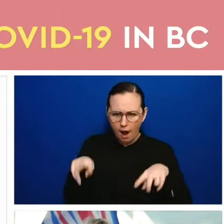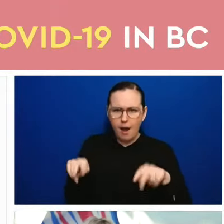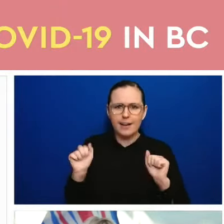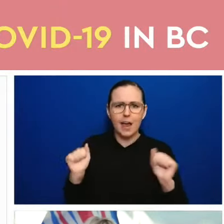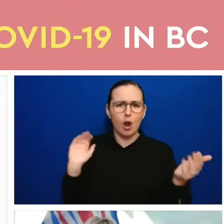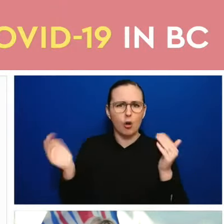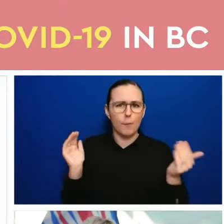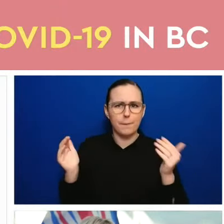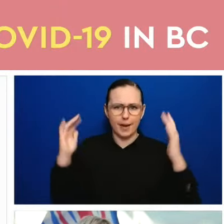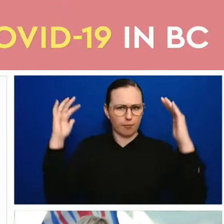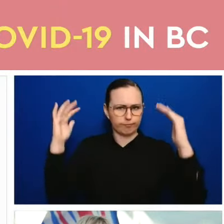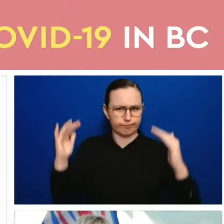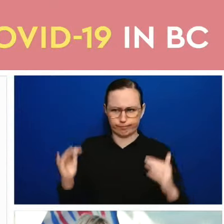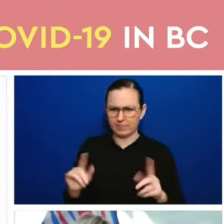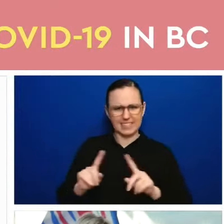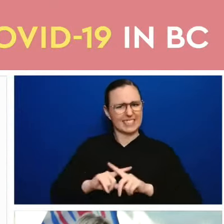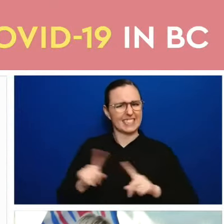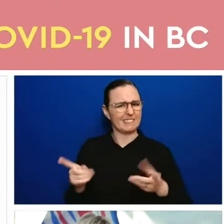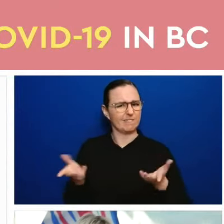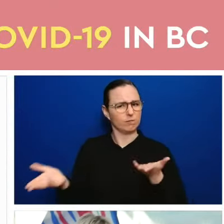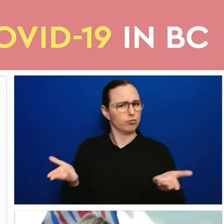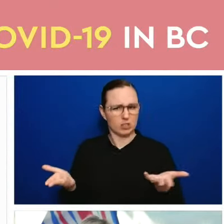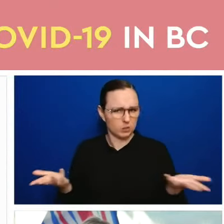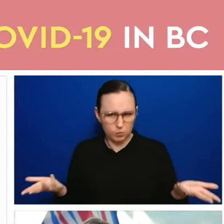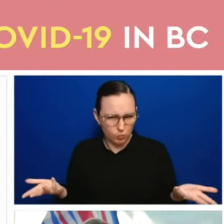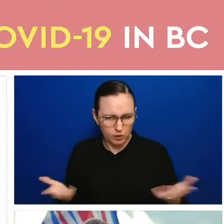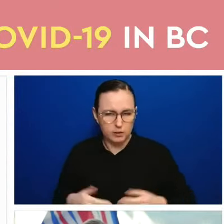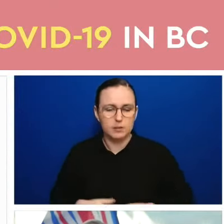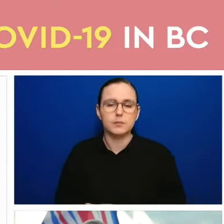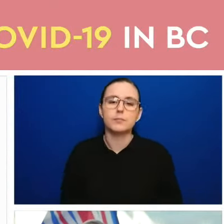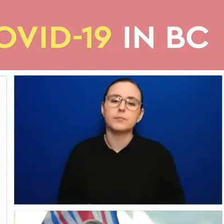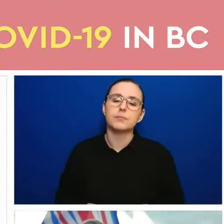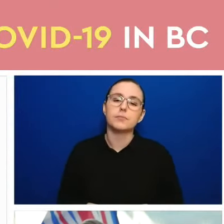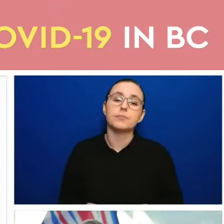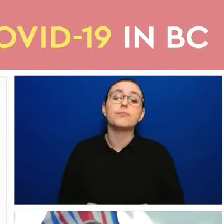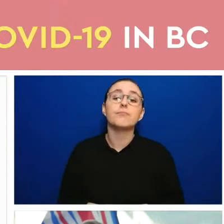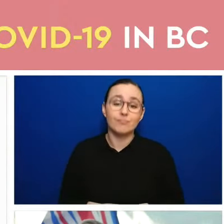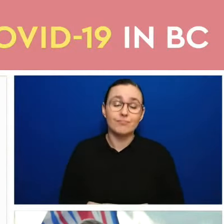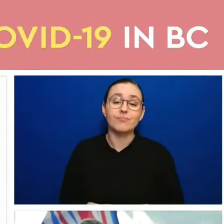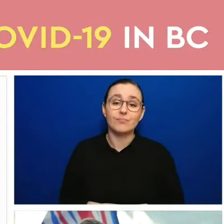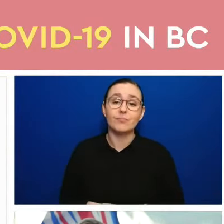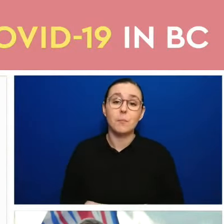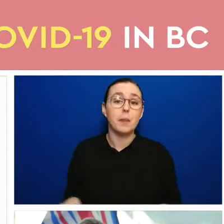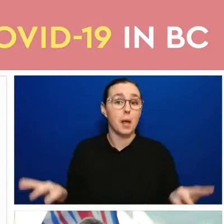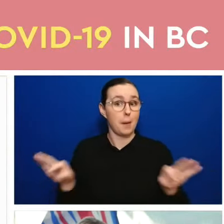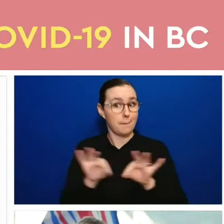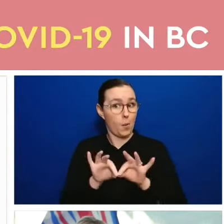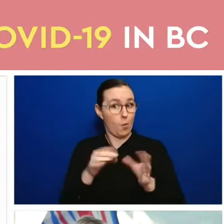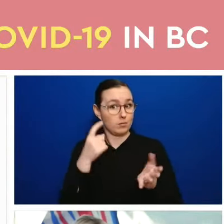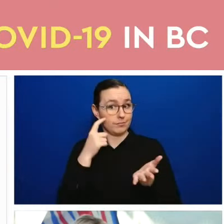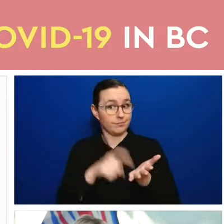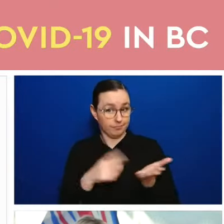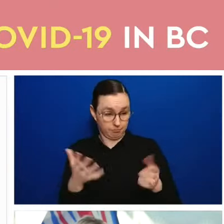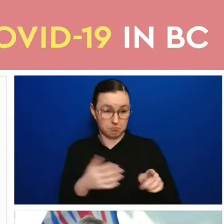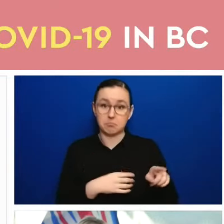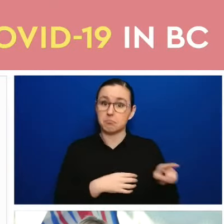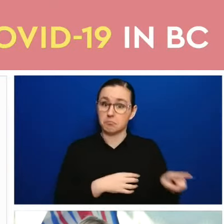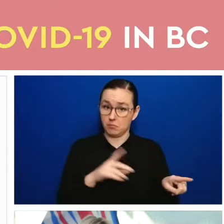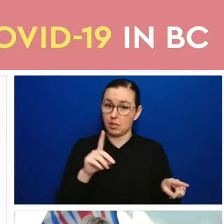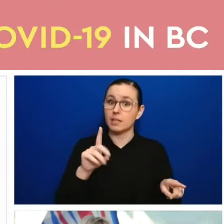breakdown between Delta and Omicron, we can compare and see what the differences are in what we're seeing.